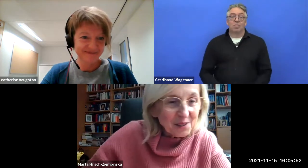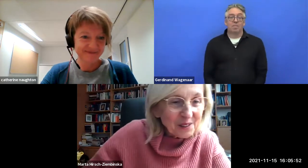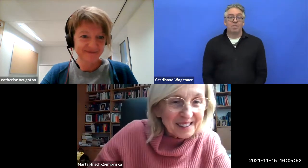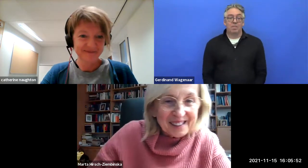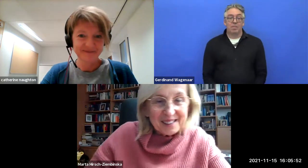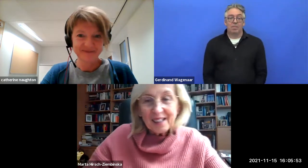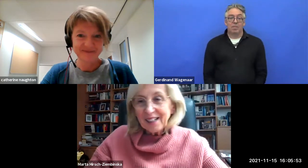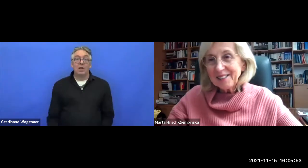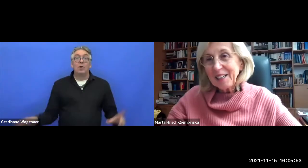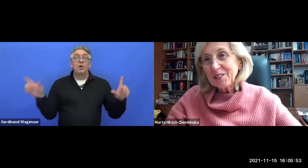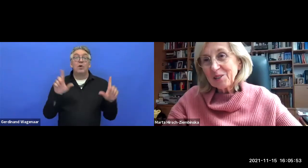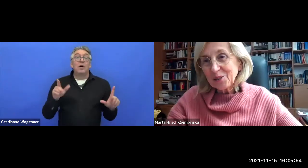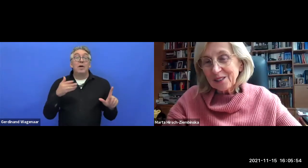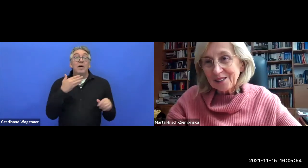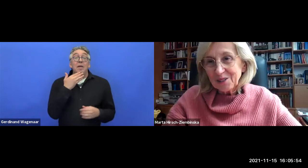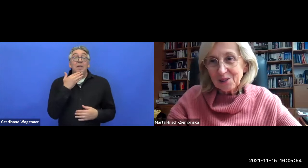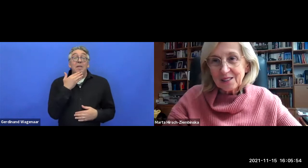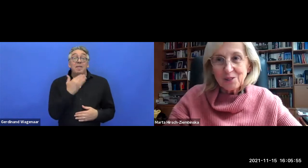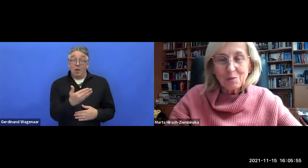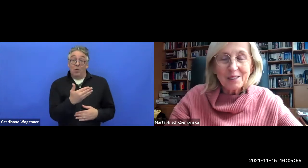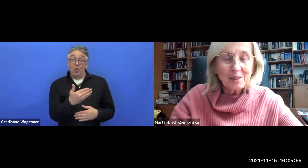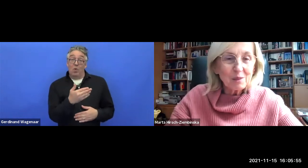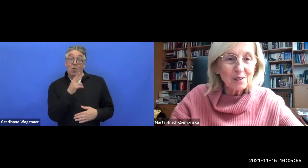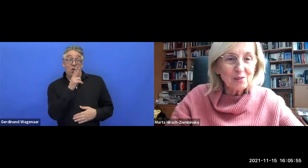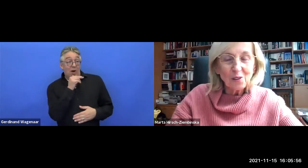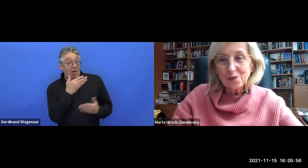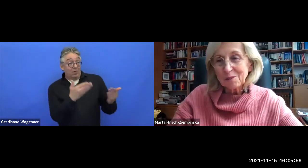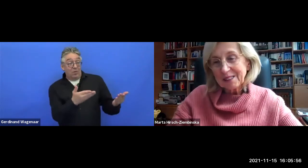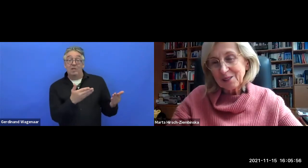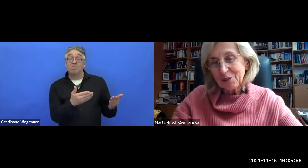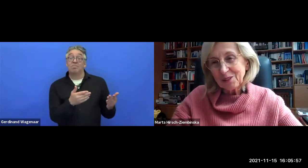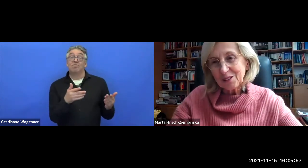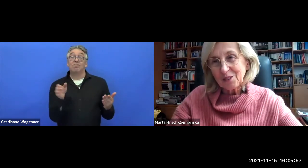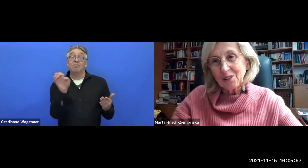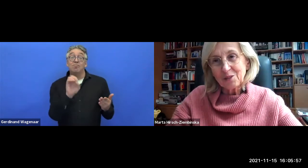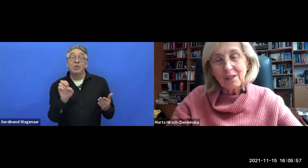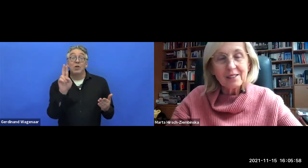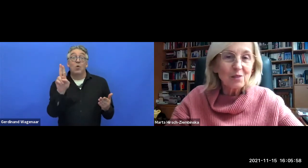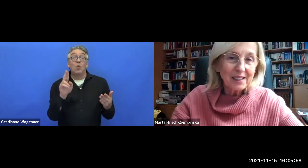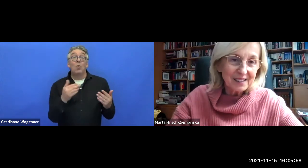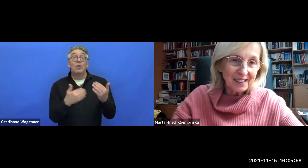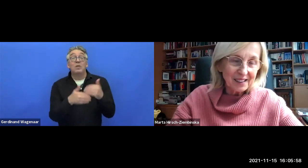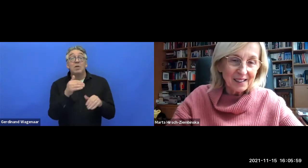Thank you Catherine. Thank you to the EDF. This was your wonderful idea.